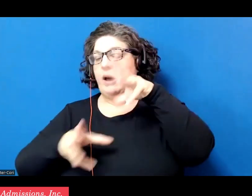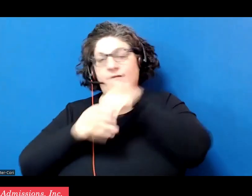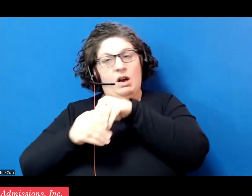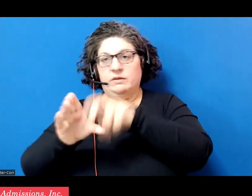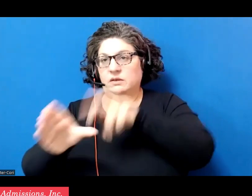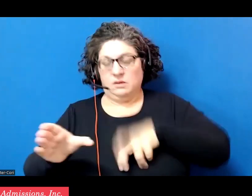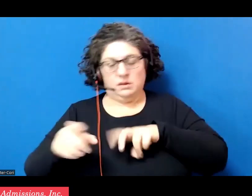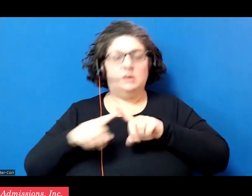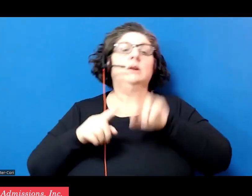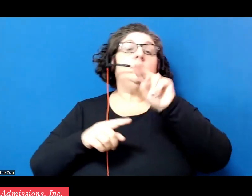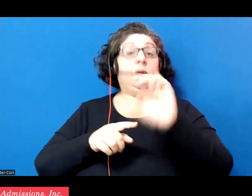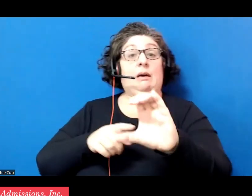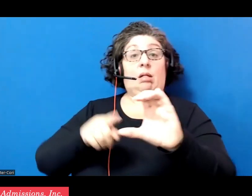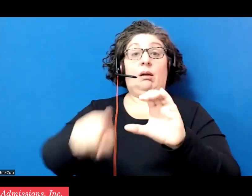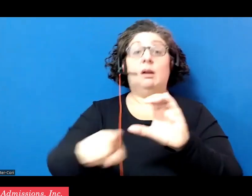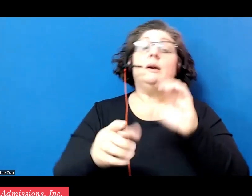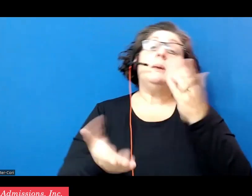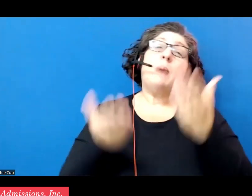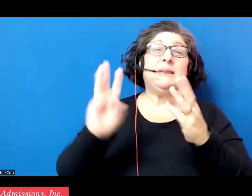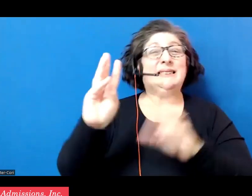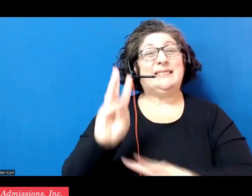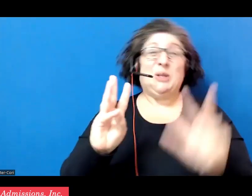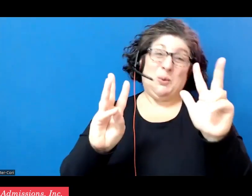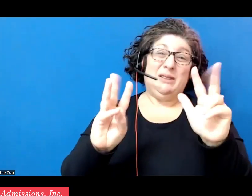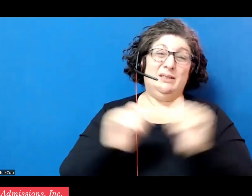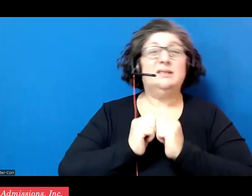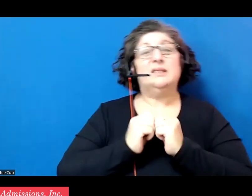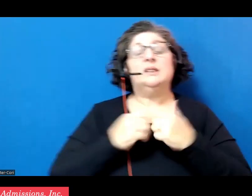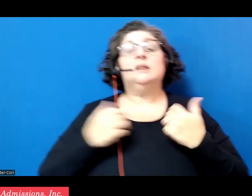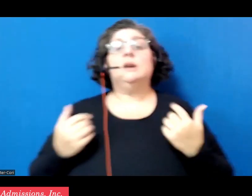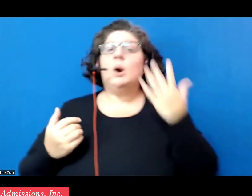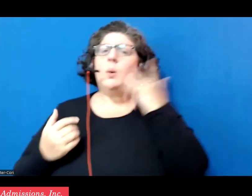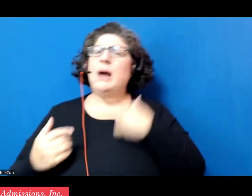And North Carolina case, probably 6-3. Why do I think this?